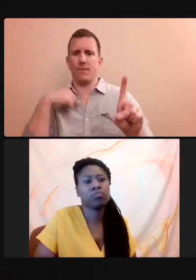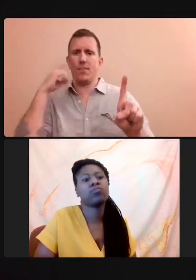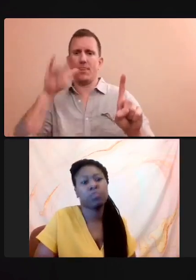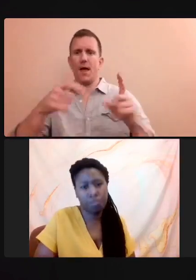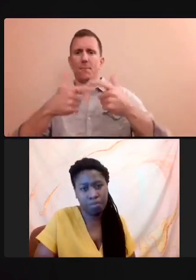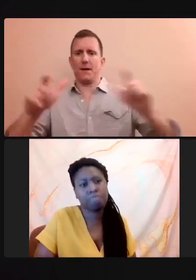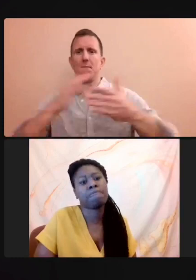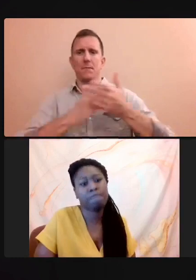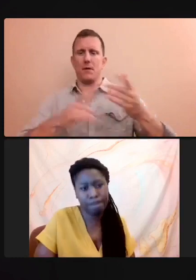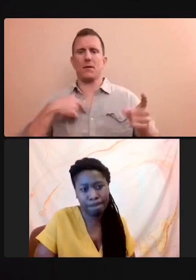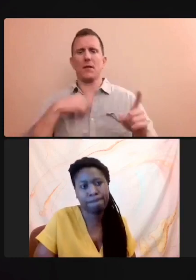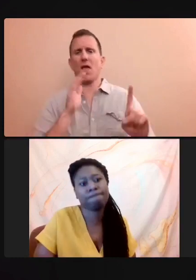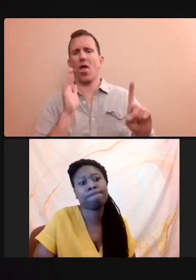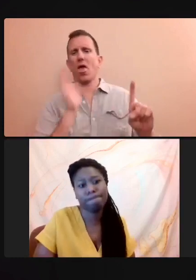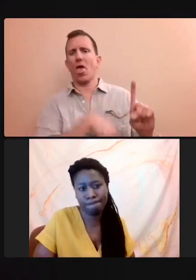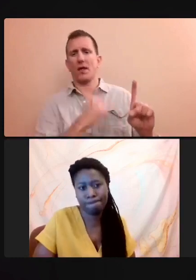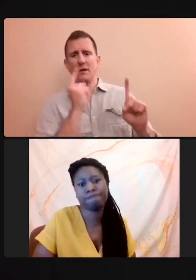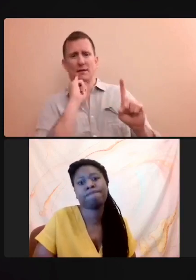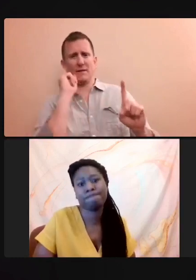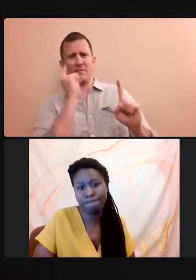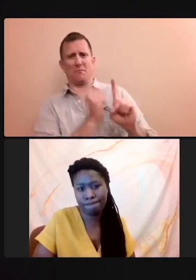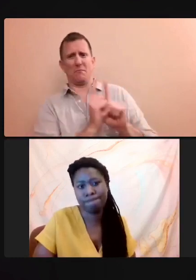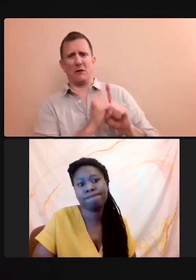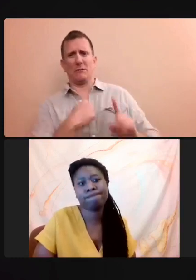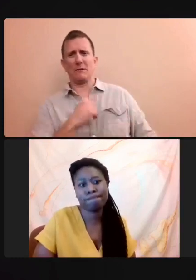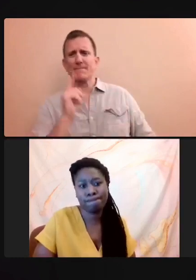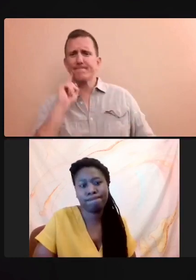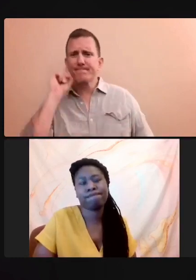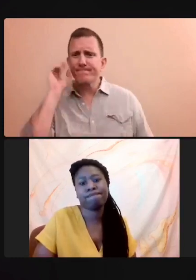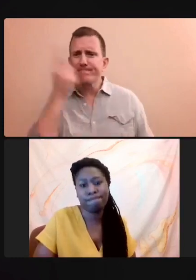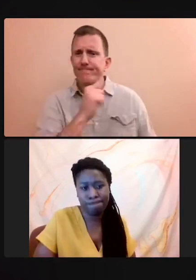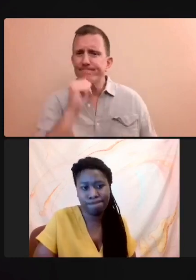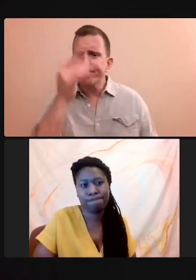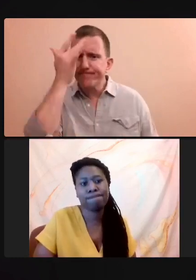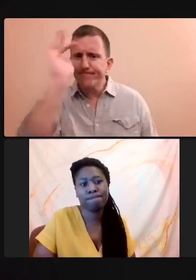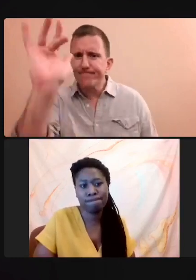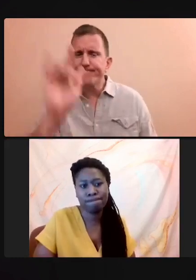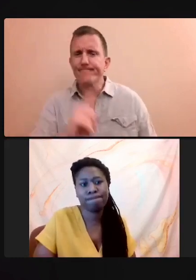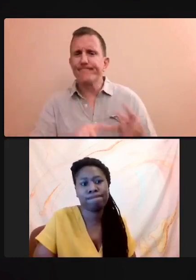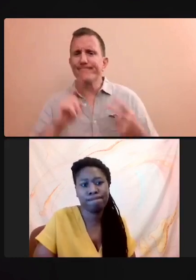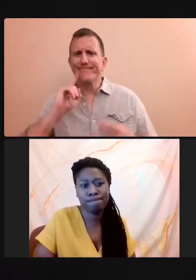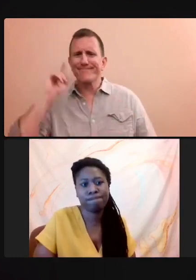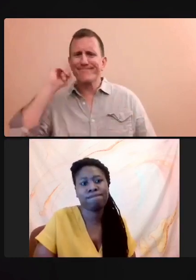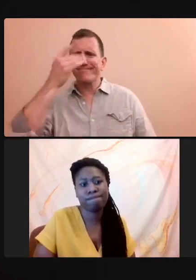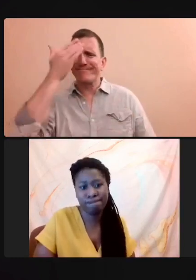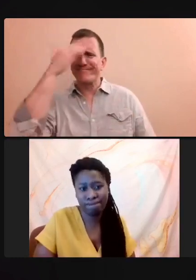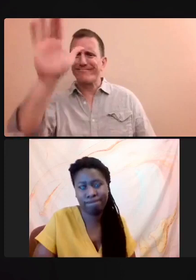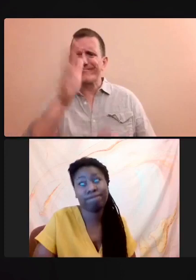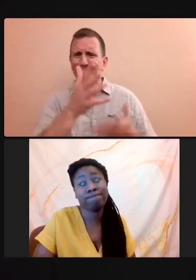But anyways, going back to last words, I would have to say we need to work hand in hand with one